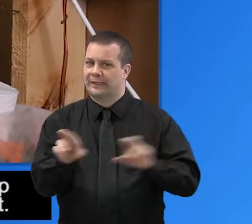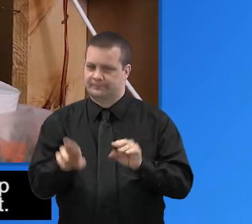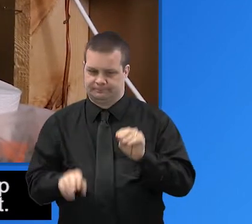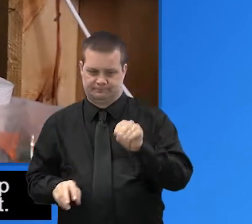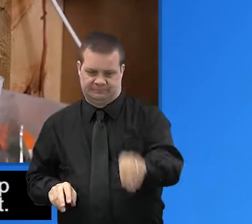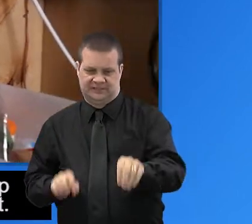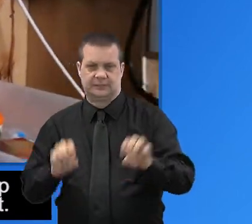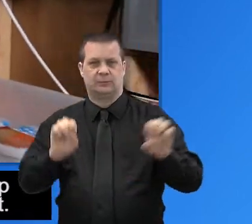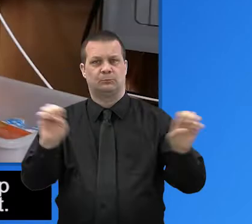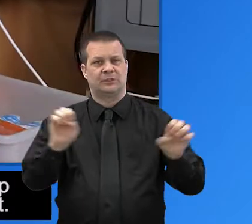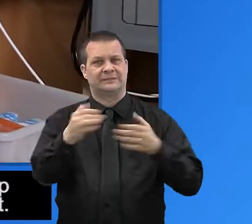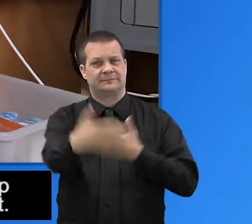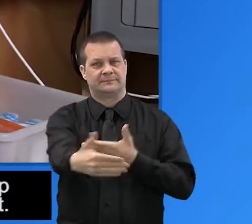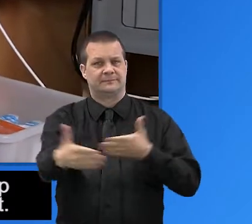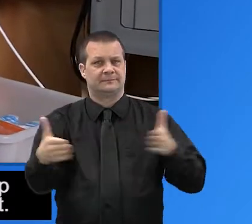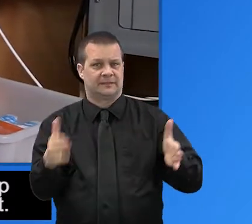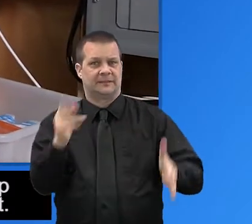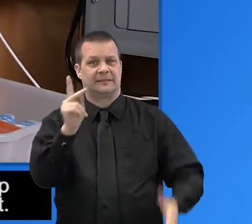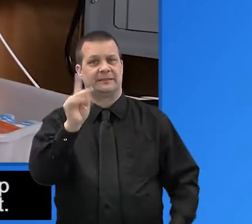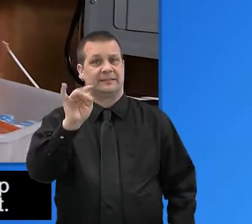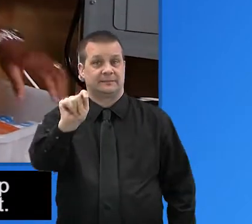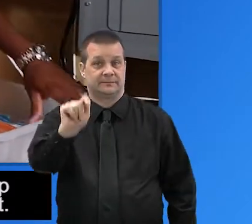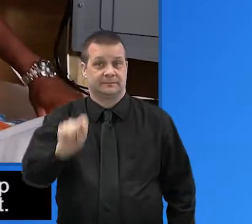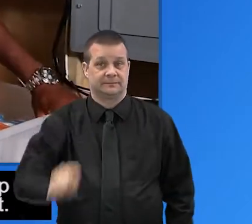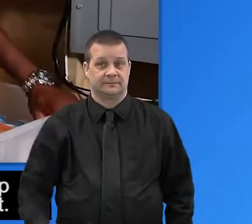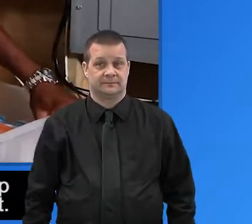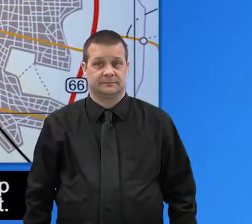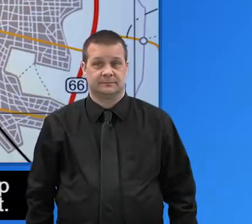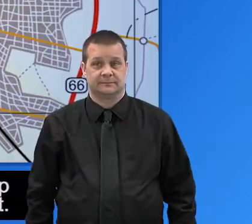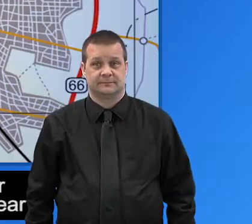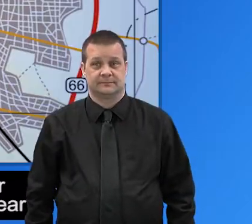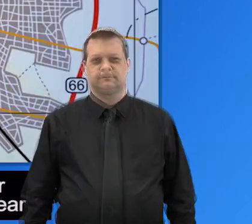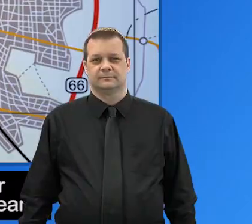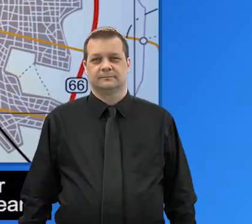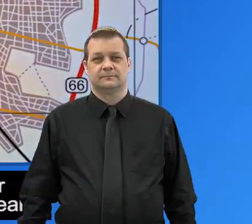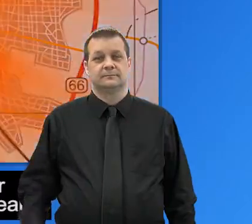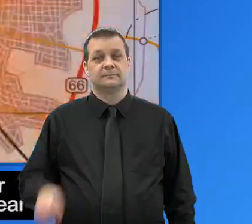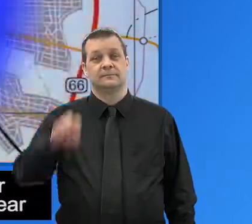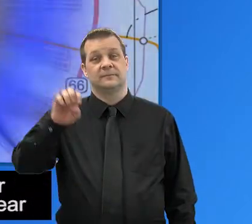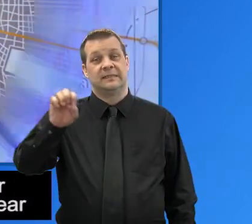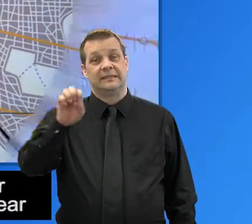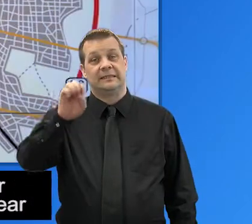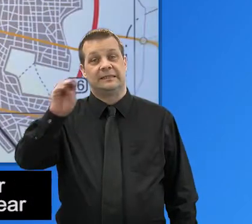batteries, keep extra batteries in your emergency preparedness kit. In a nuclear explosion an